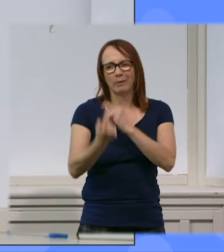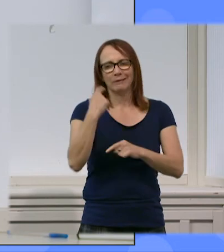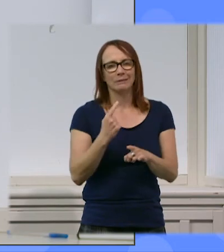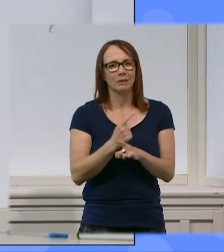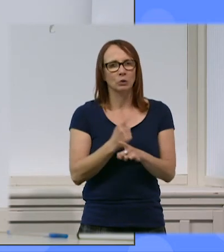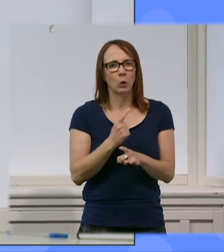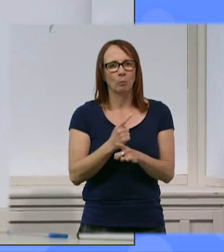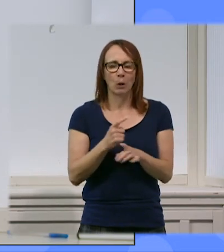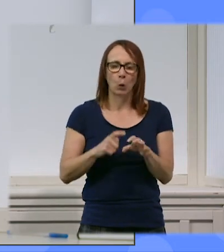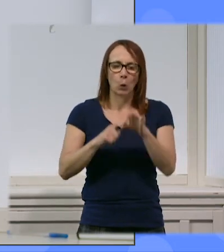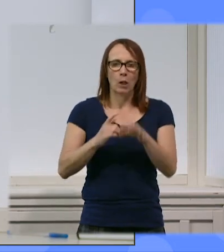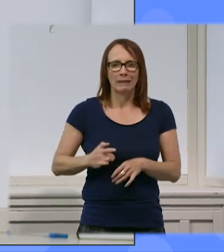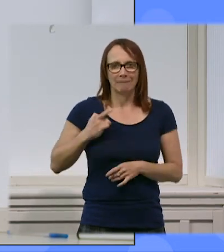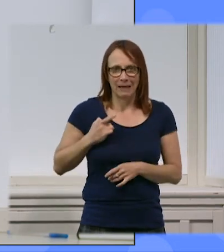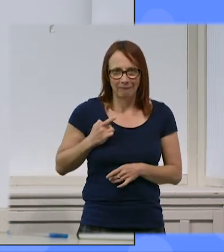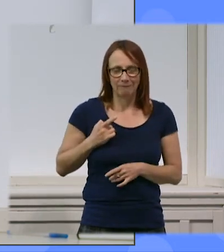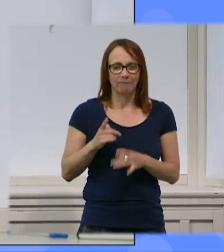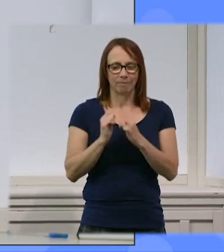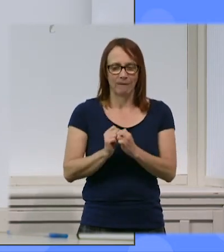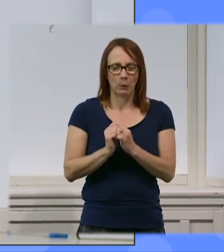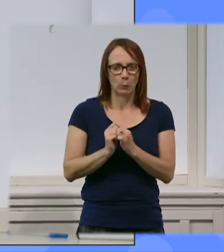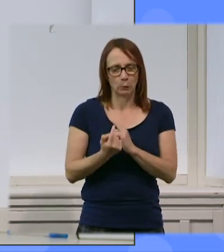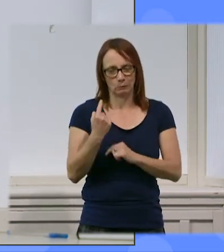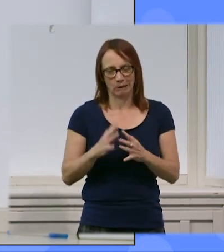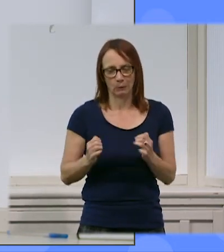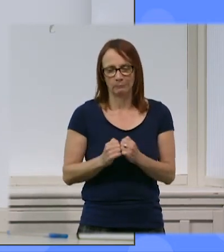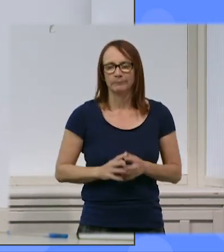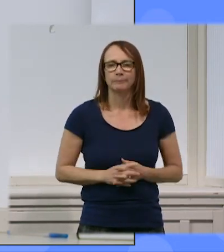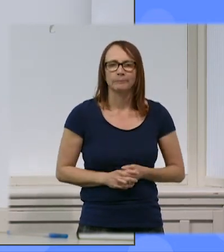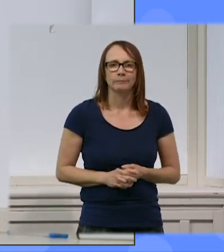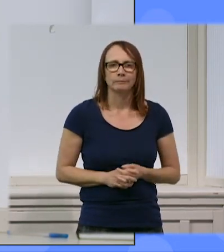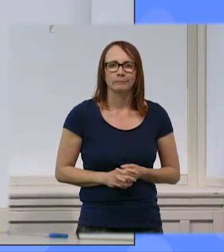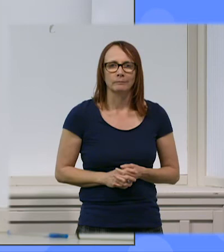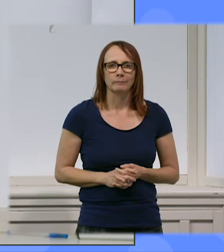last weekend's and a challenge is achieving social sustainability and